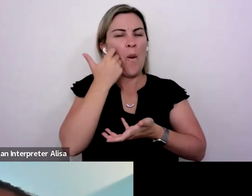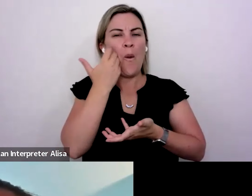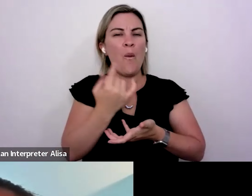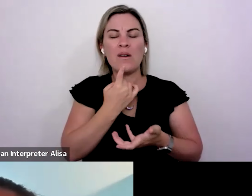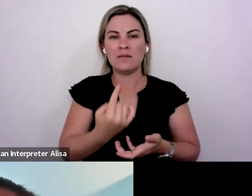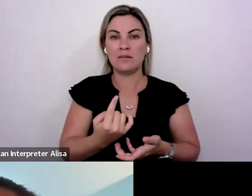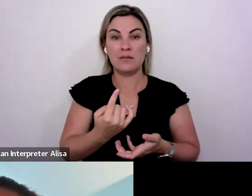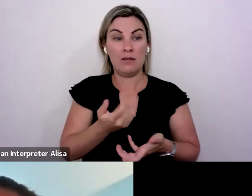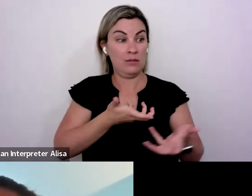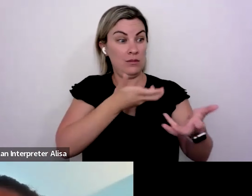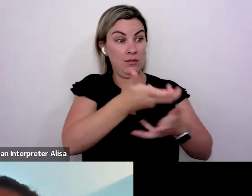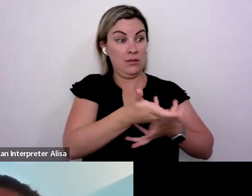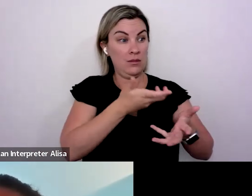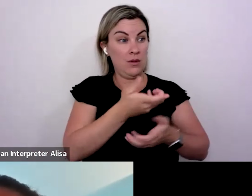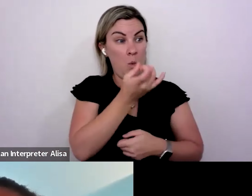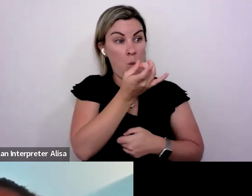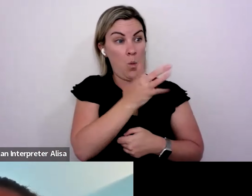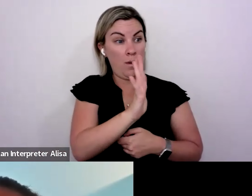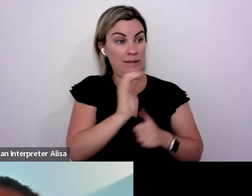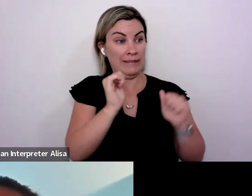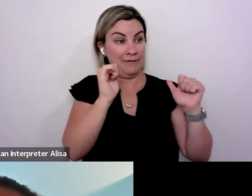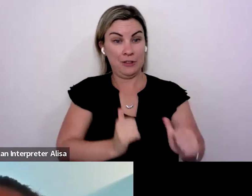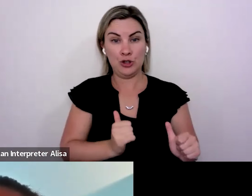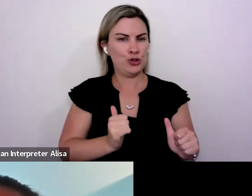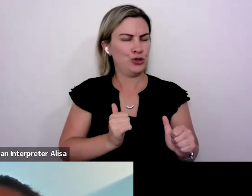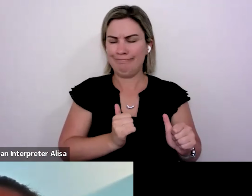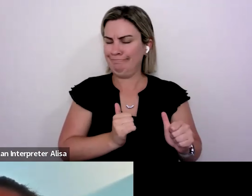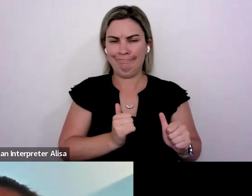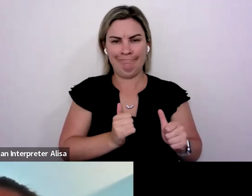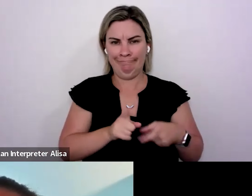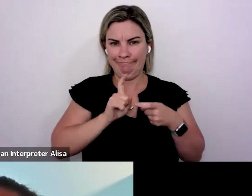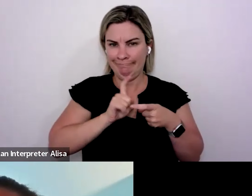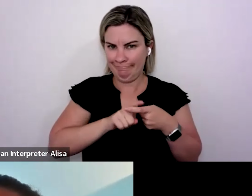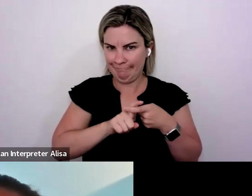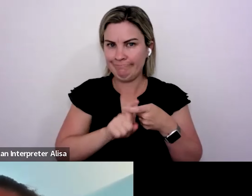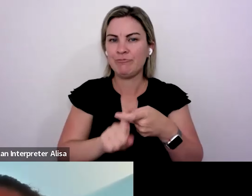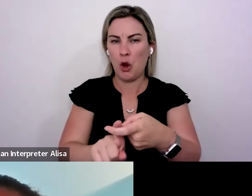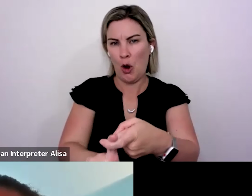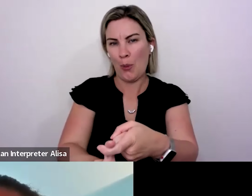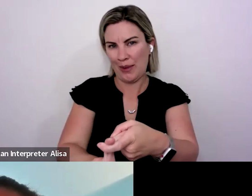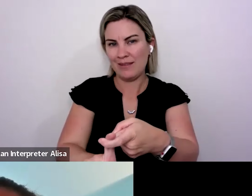So, it's not just a sort of tick-a-box process where you get to sign off from the beginning,